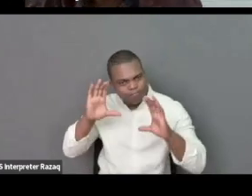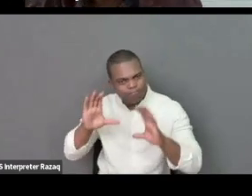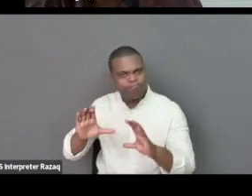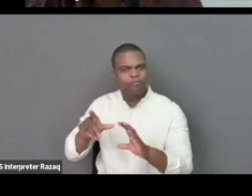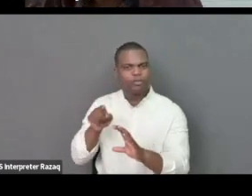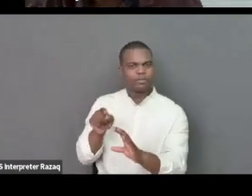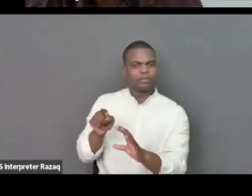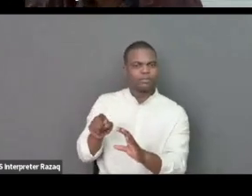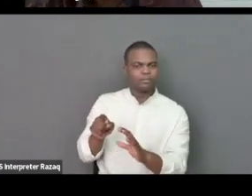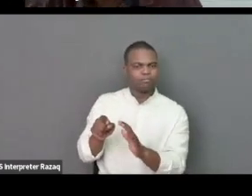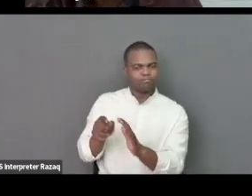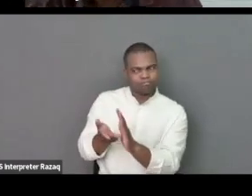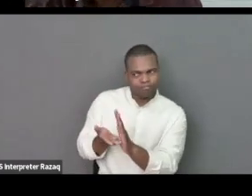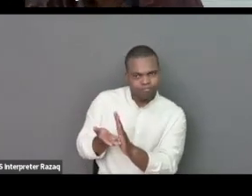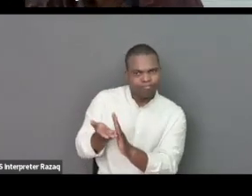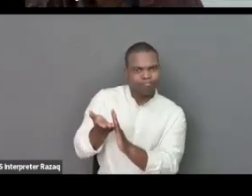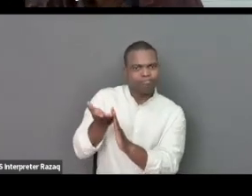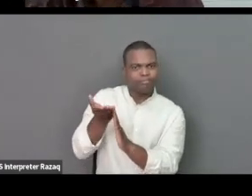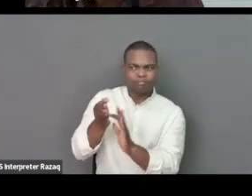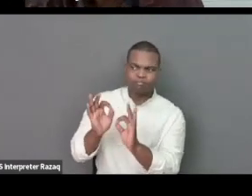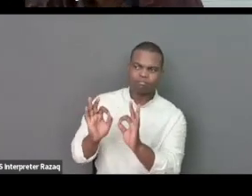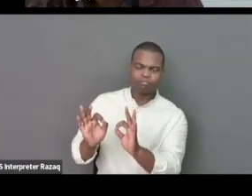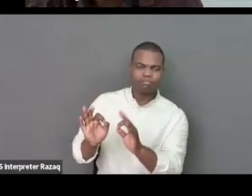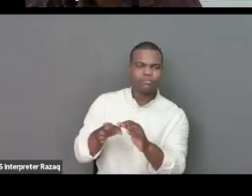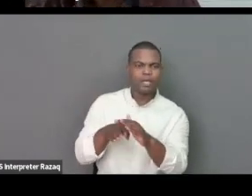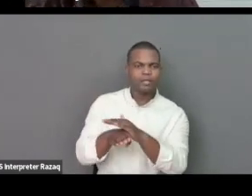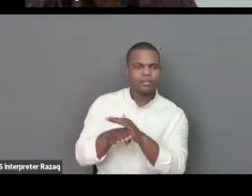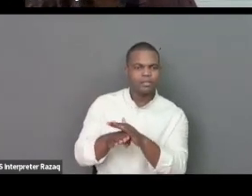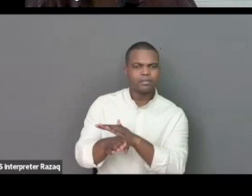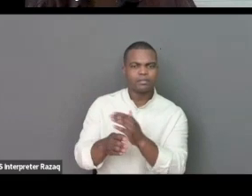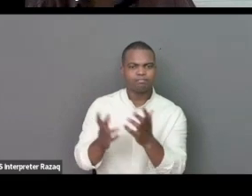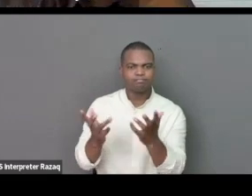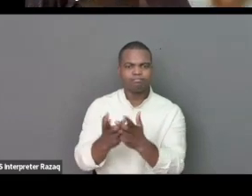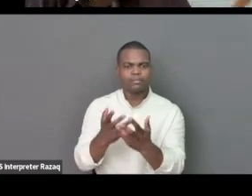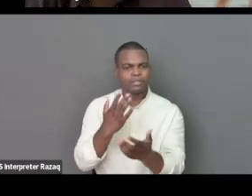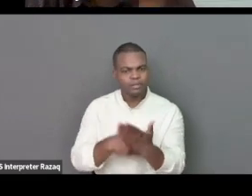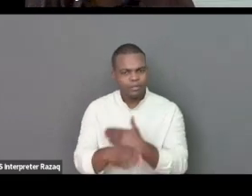work, and we have the possibility that they give feedback to the public